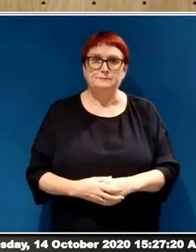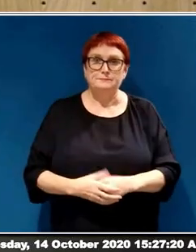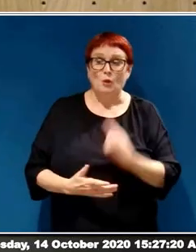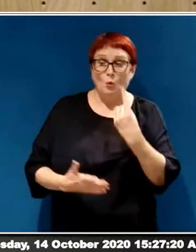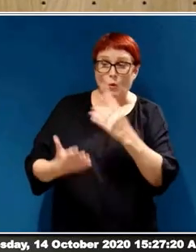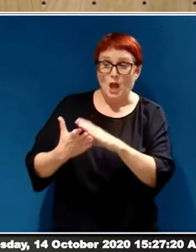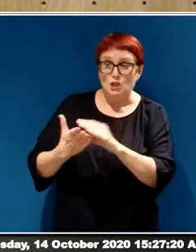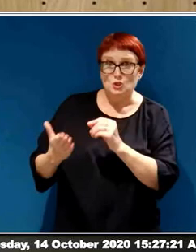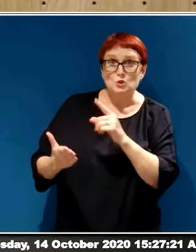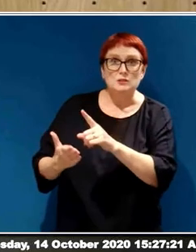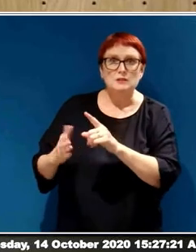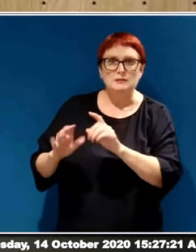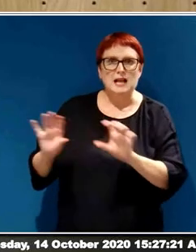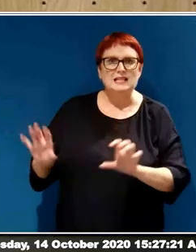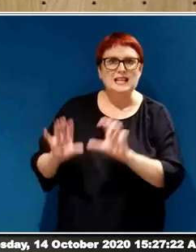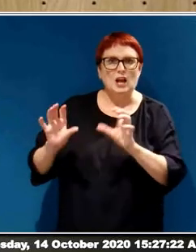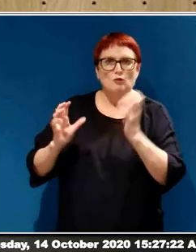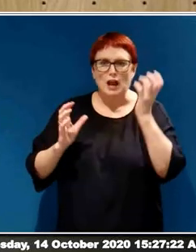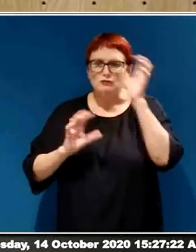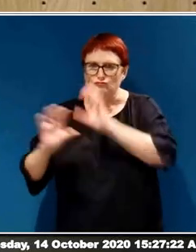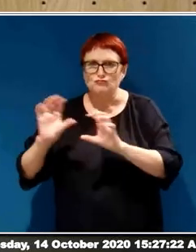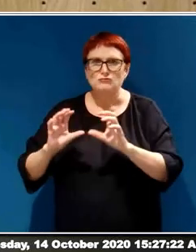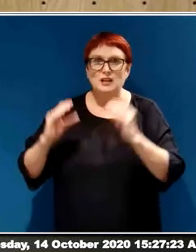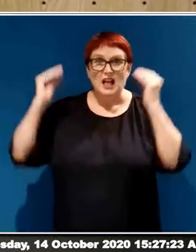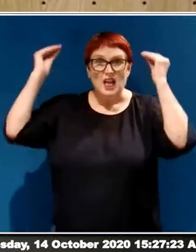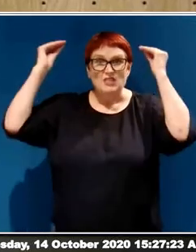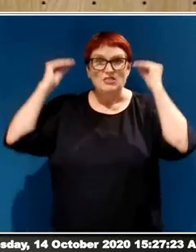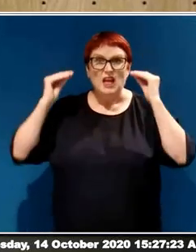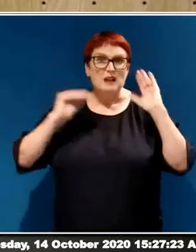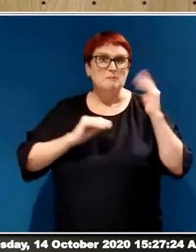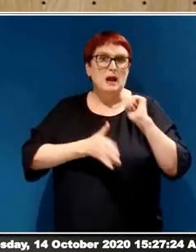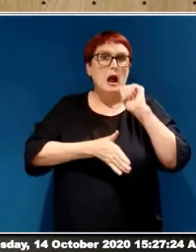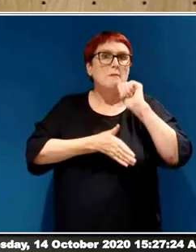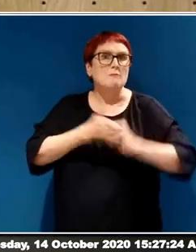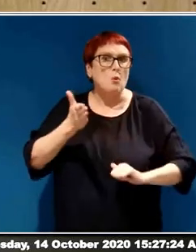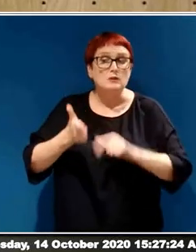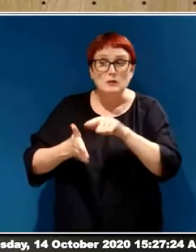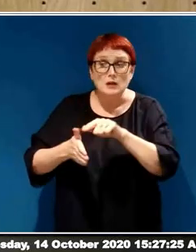The hat was purchased already, and their role was to decorate their hat.